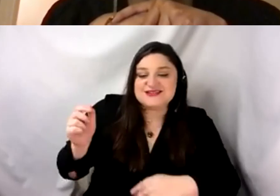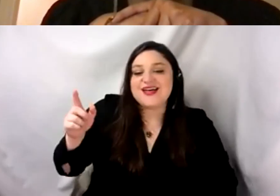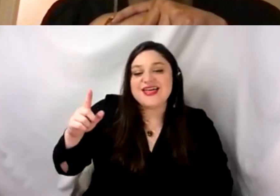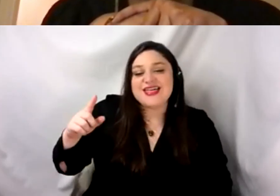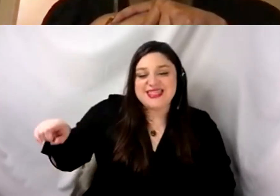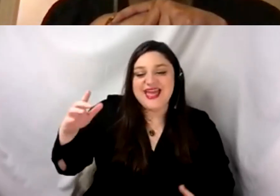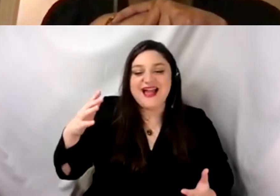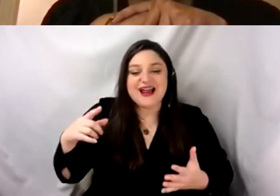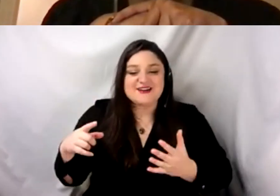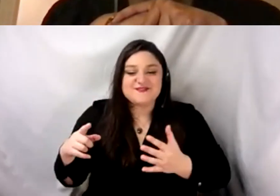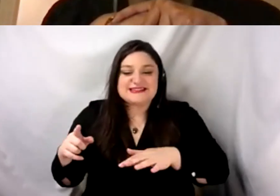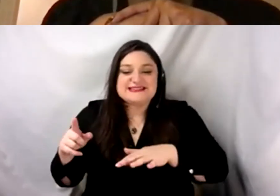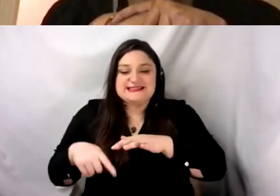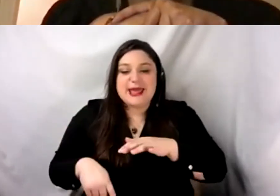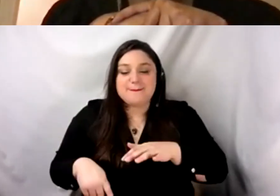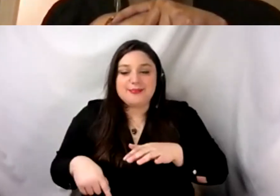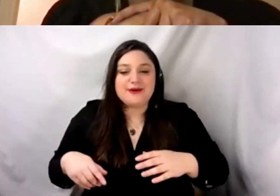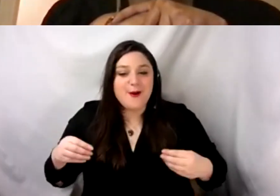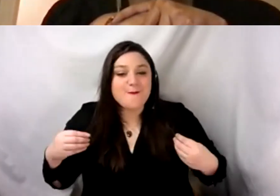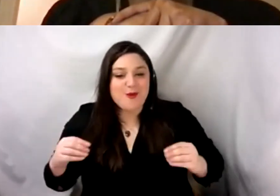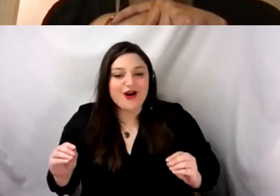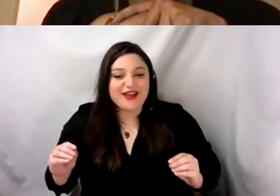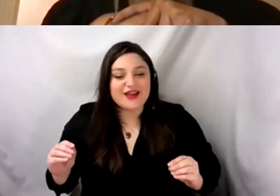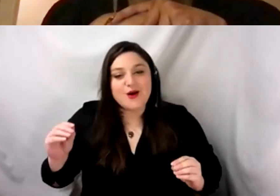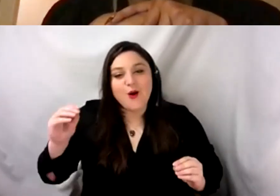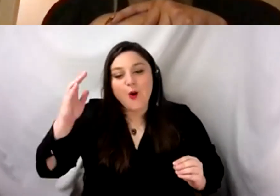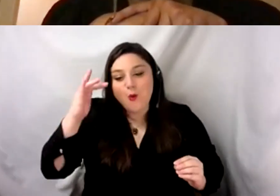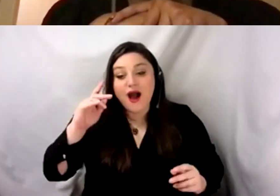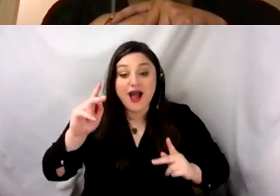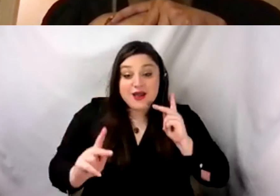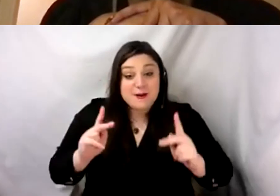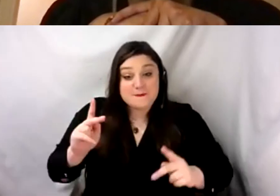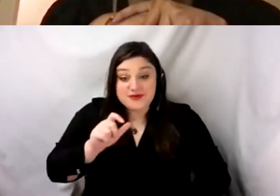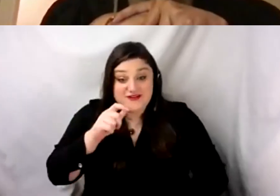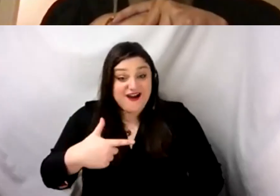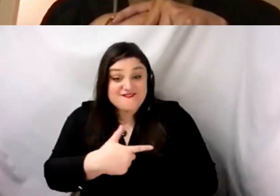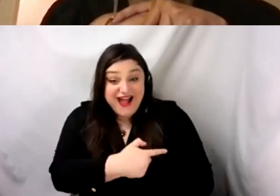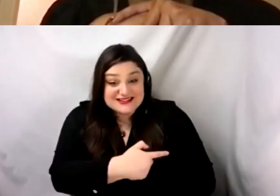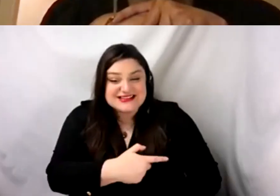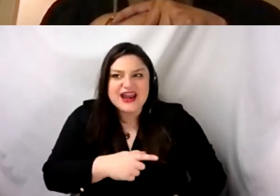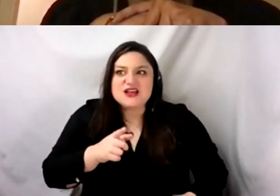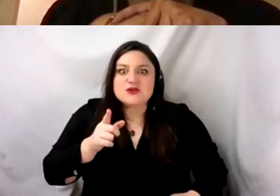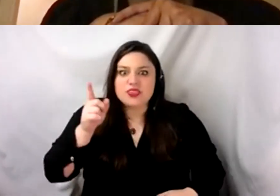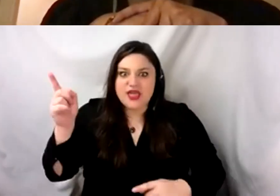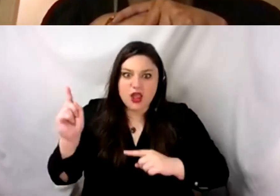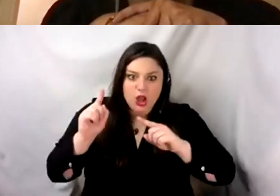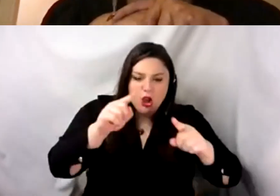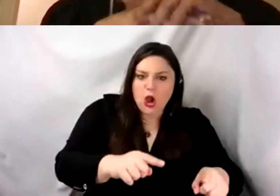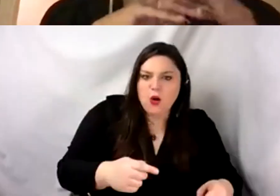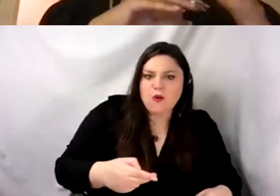market where there are extremely high rates of COVID. I think in addition to --